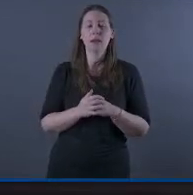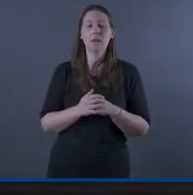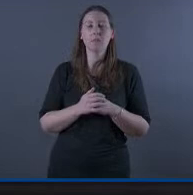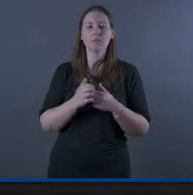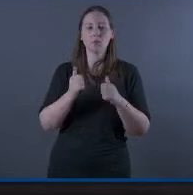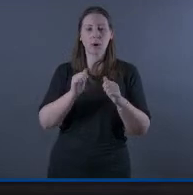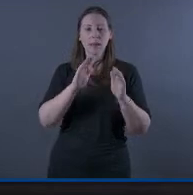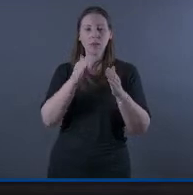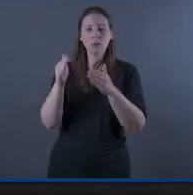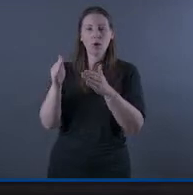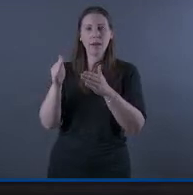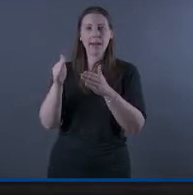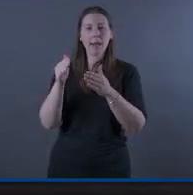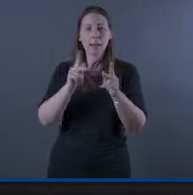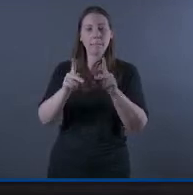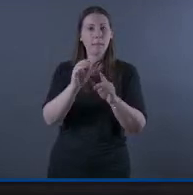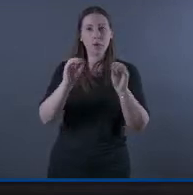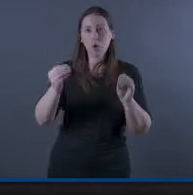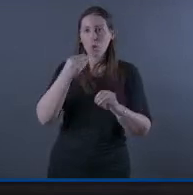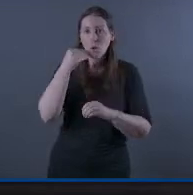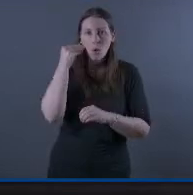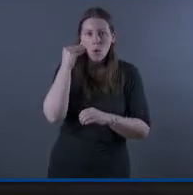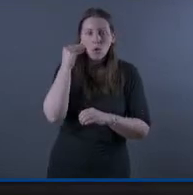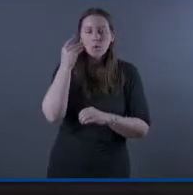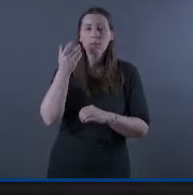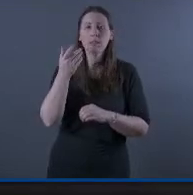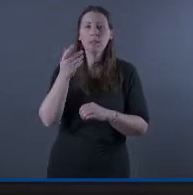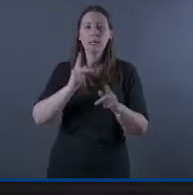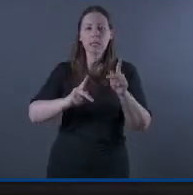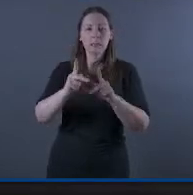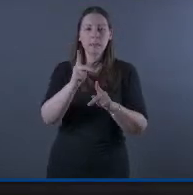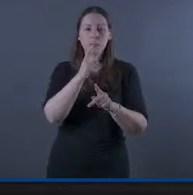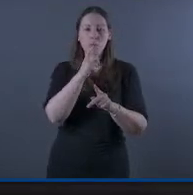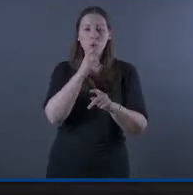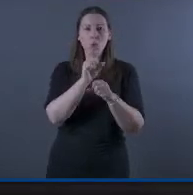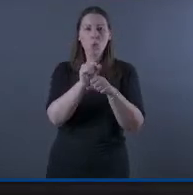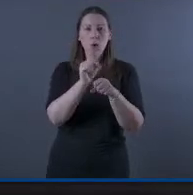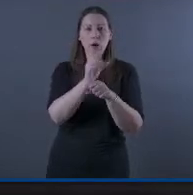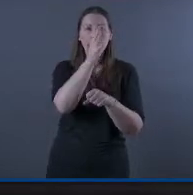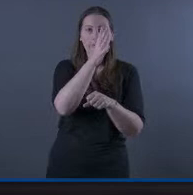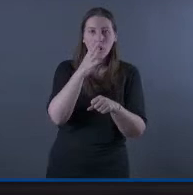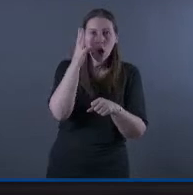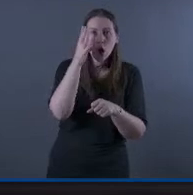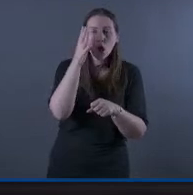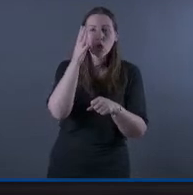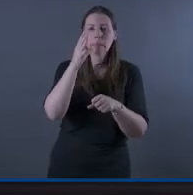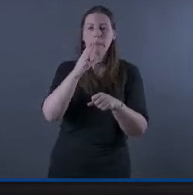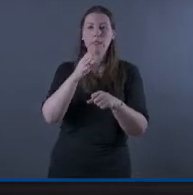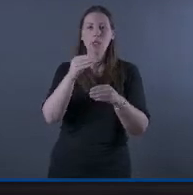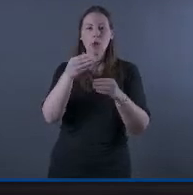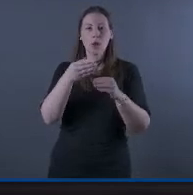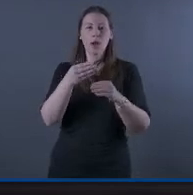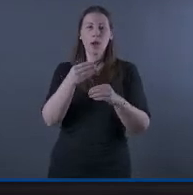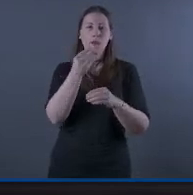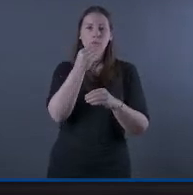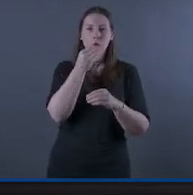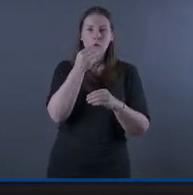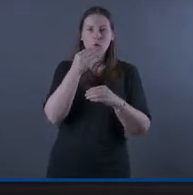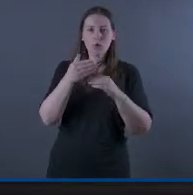for agricultural and food processing workers and grocery store and food bank workers. And so those are all really important populations